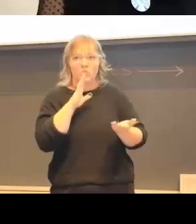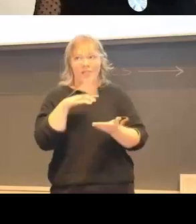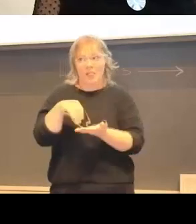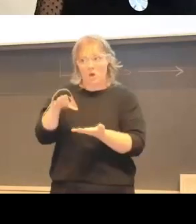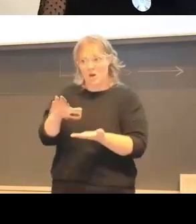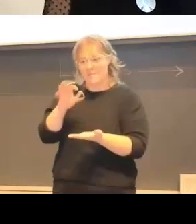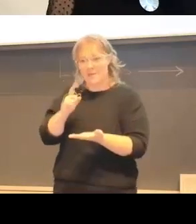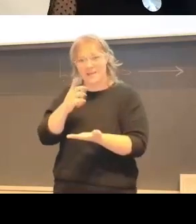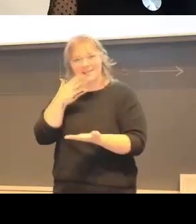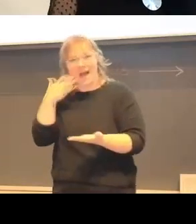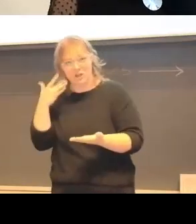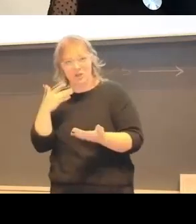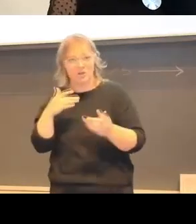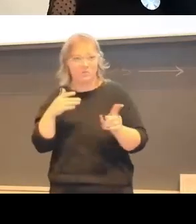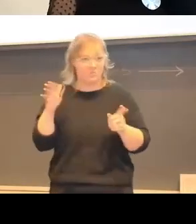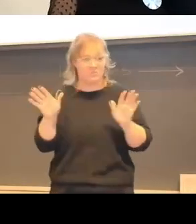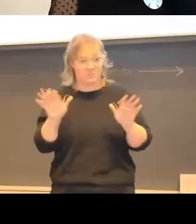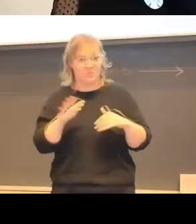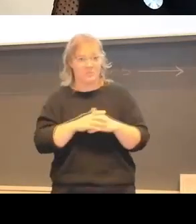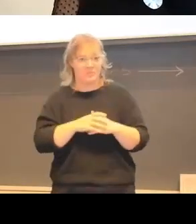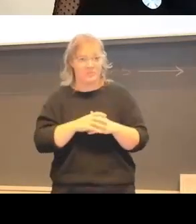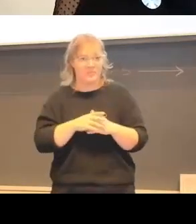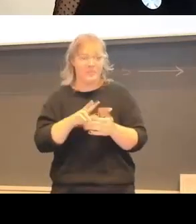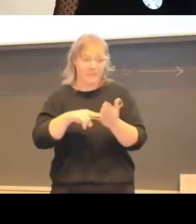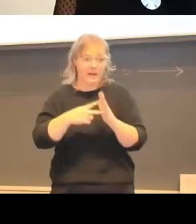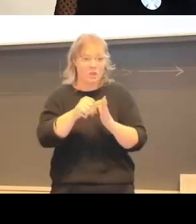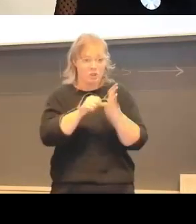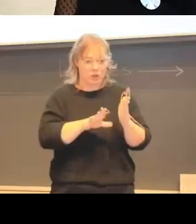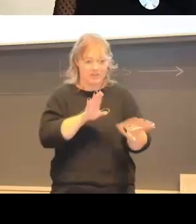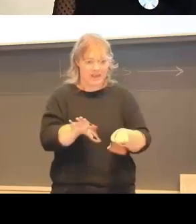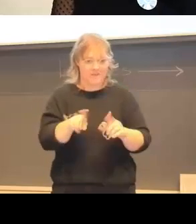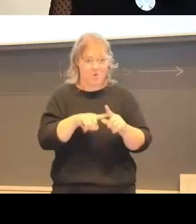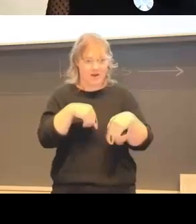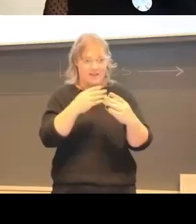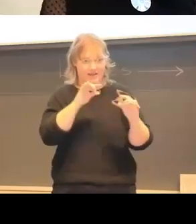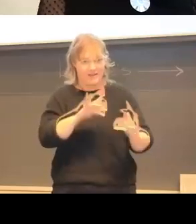to their peer I.E that the surgeons behavior when delivering feedback would be described more